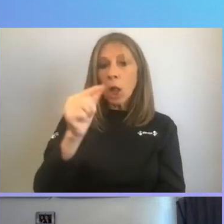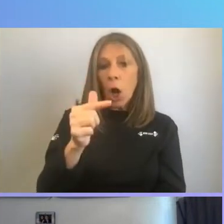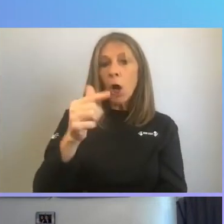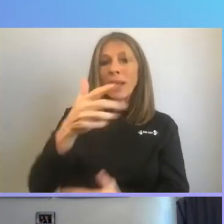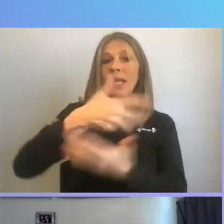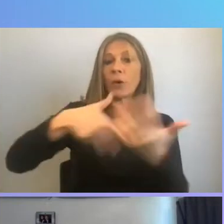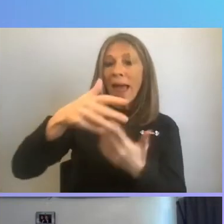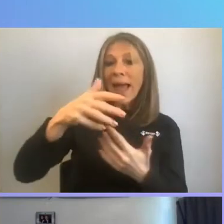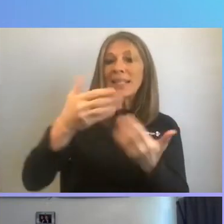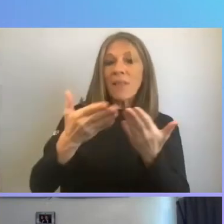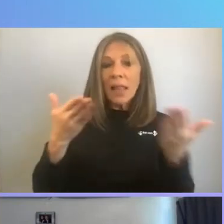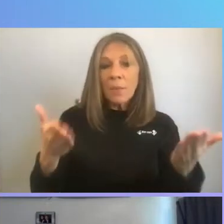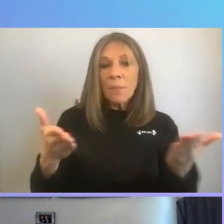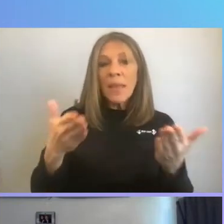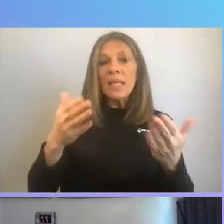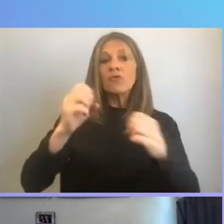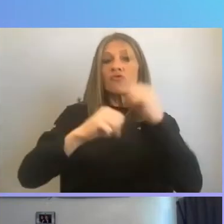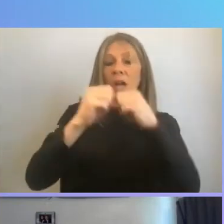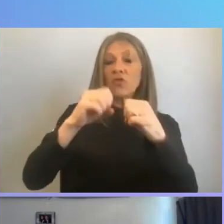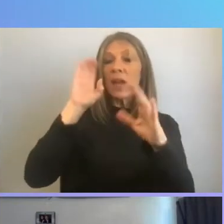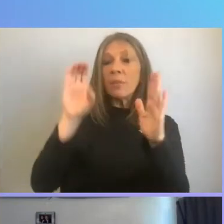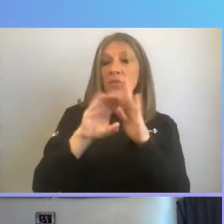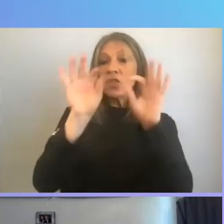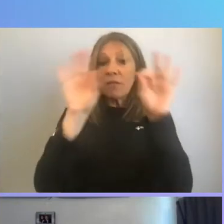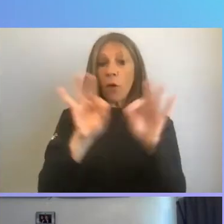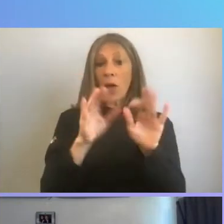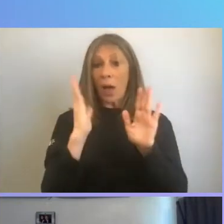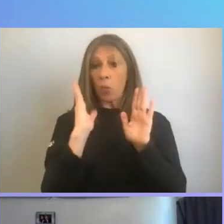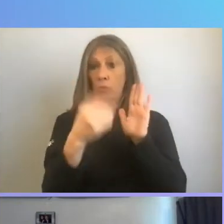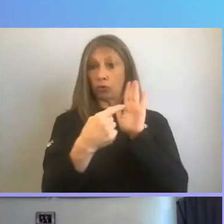structure, images, forms. I'll quickly flash on my screen. What